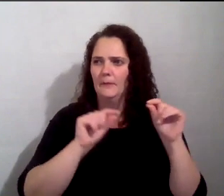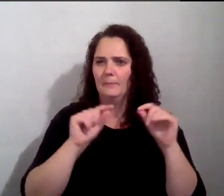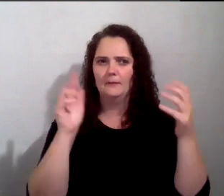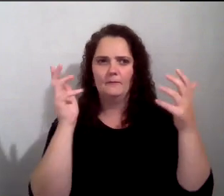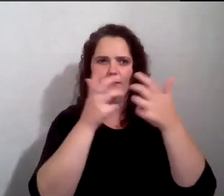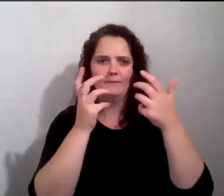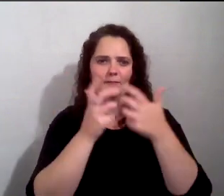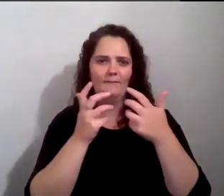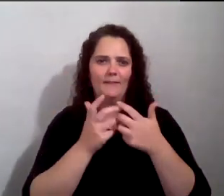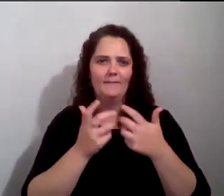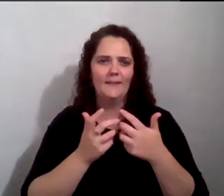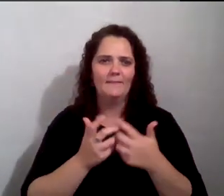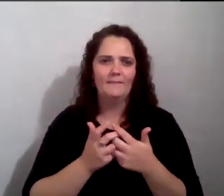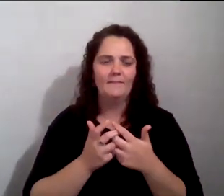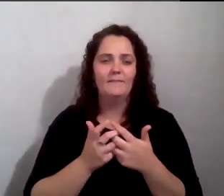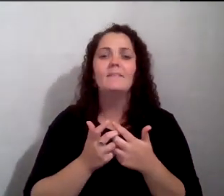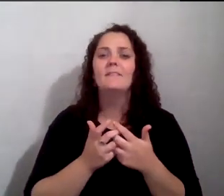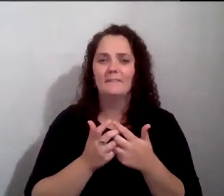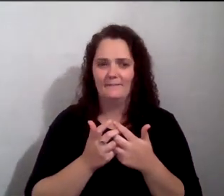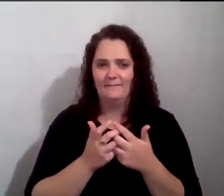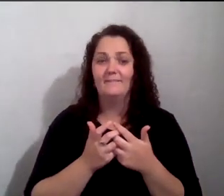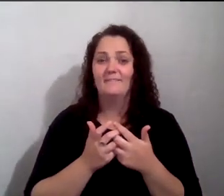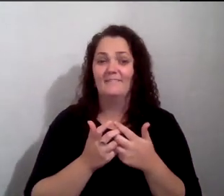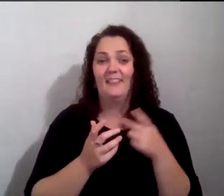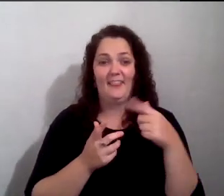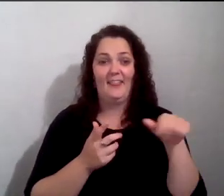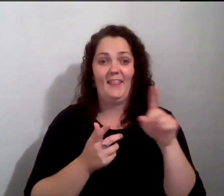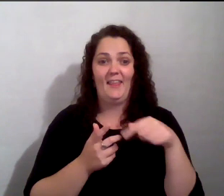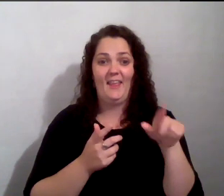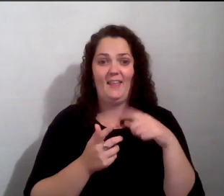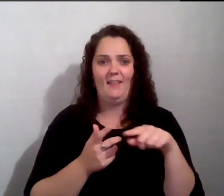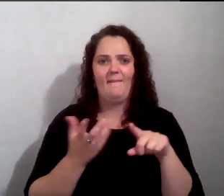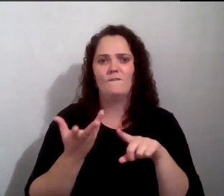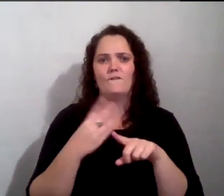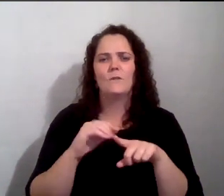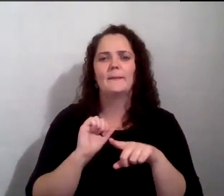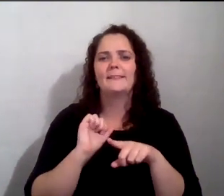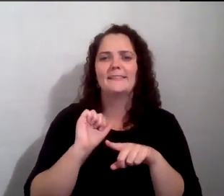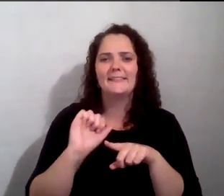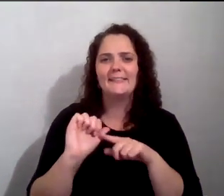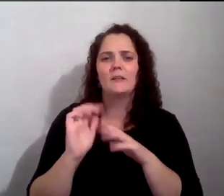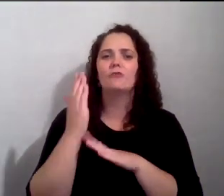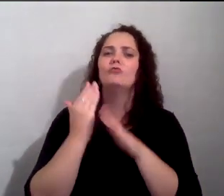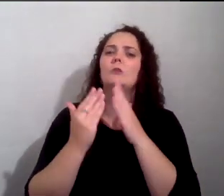and we won't spend too much time talking about that today butI wanted to